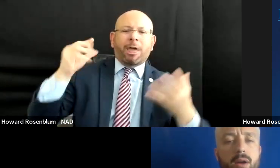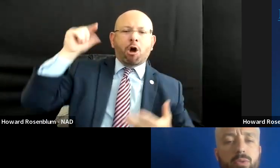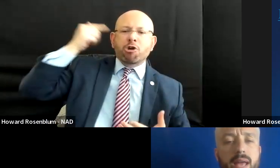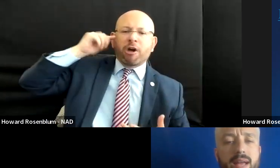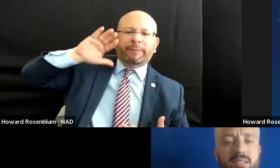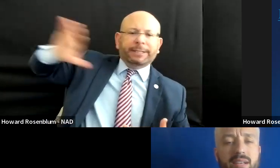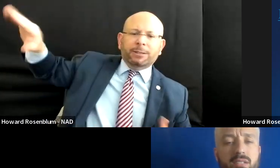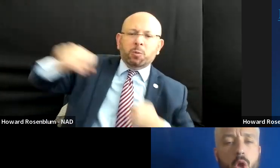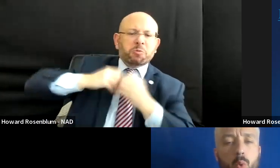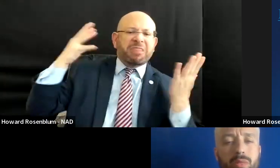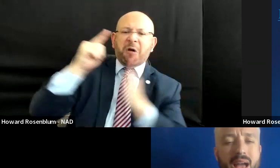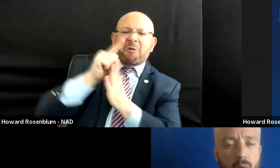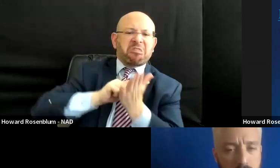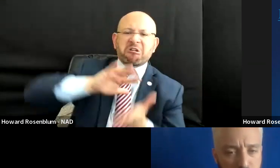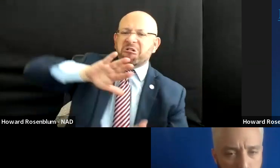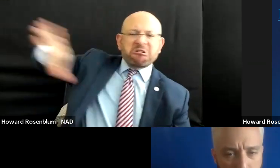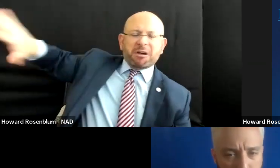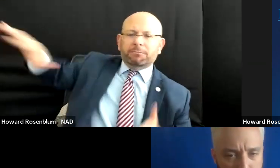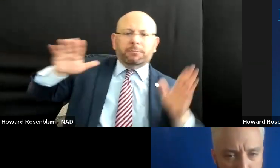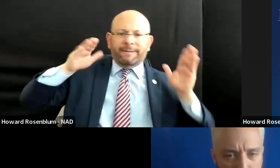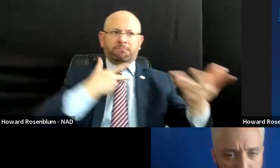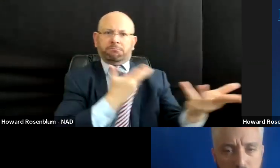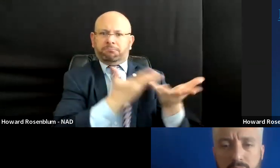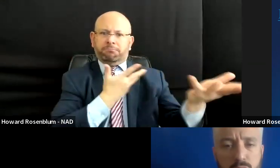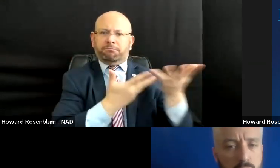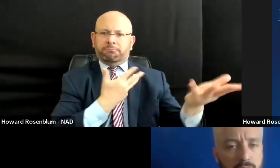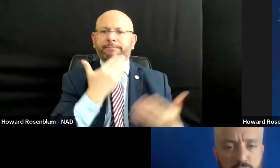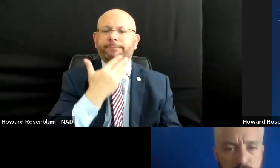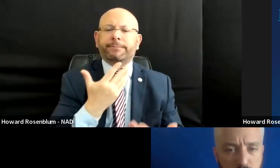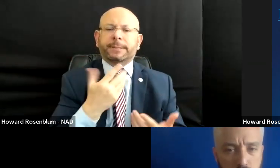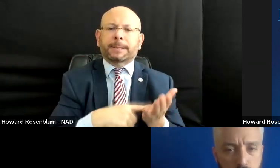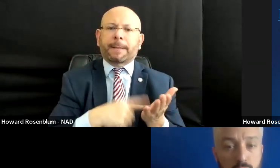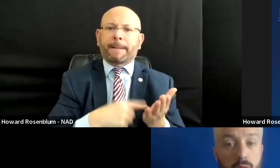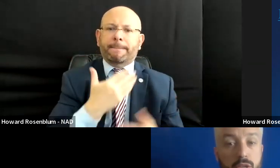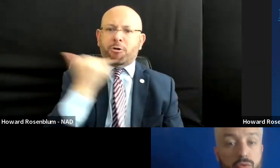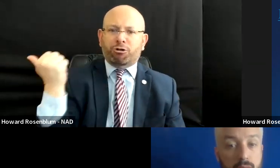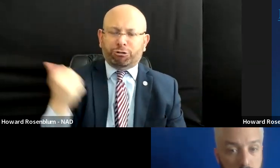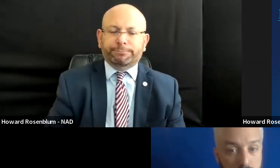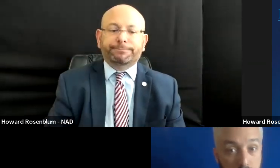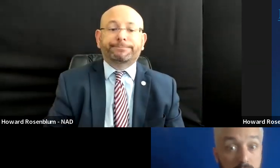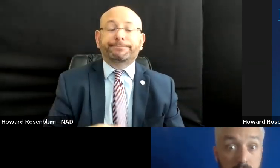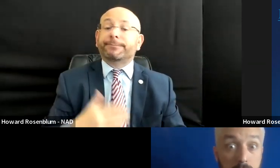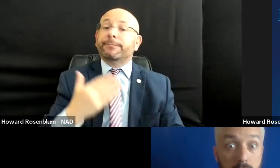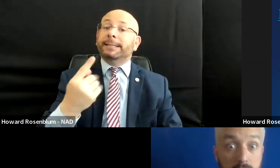changes, we have worked directly with corporations corporations to try to figure out how to enhance things